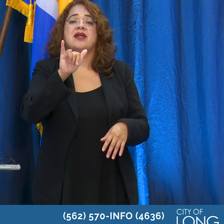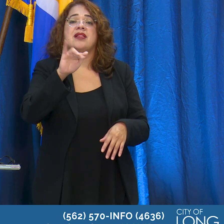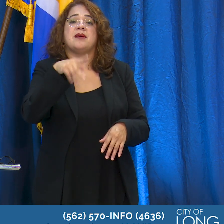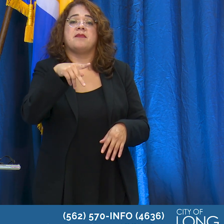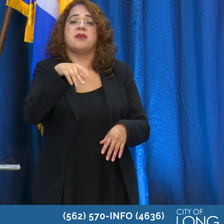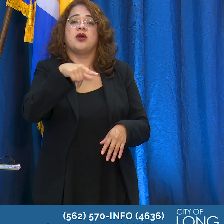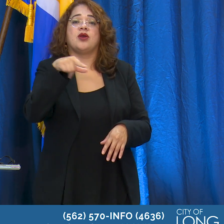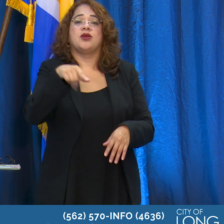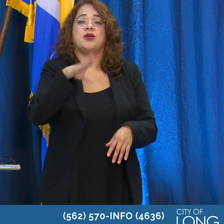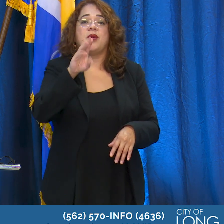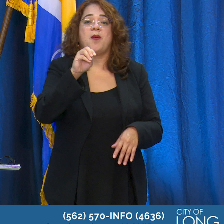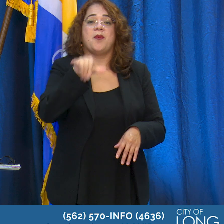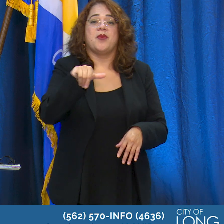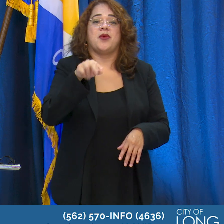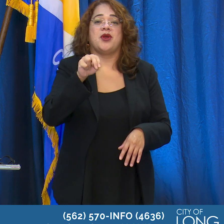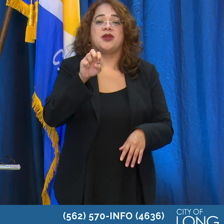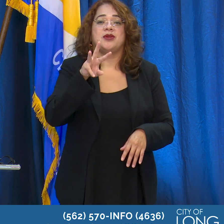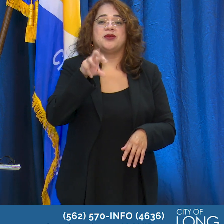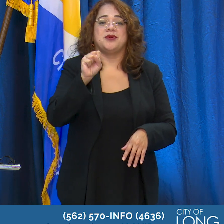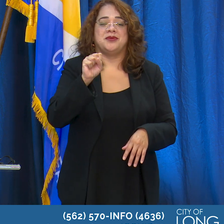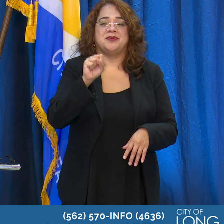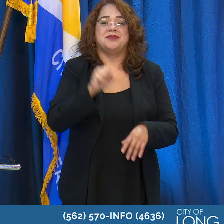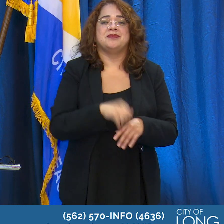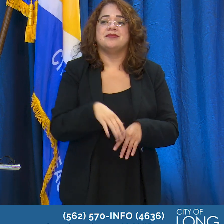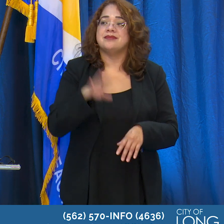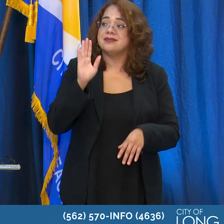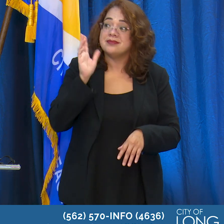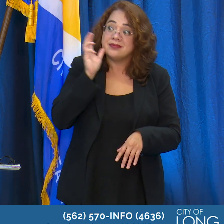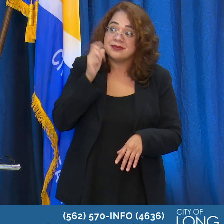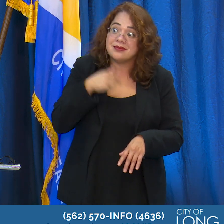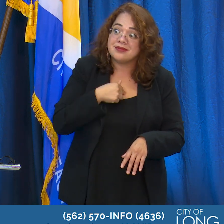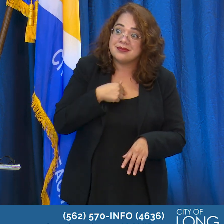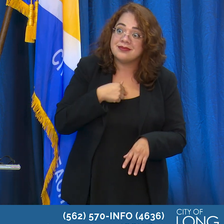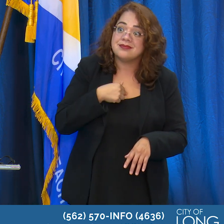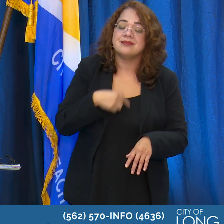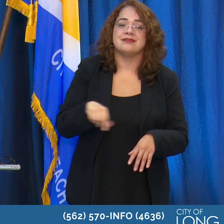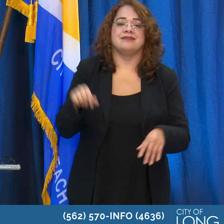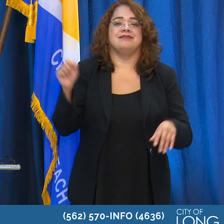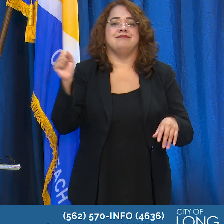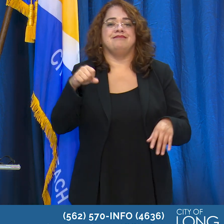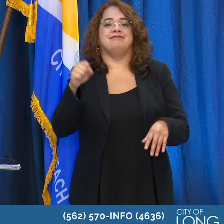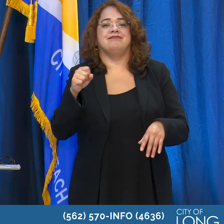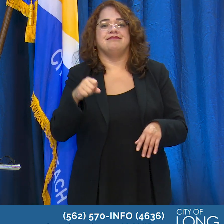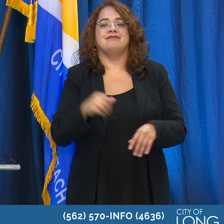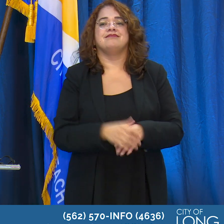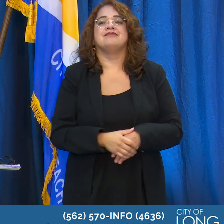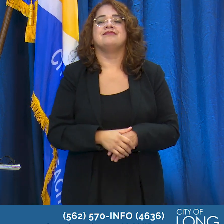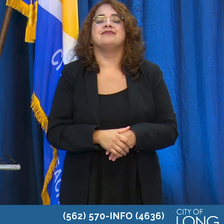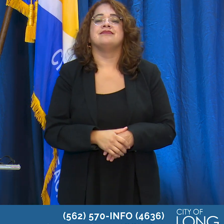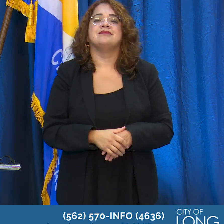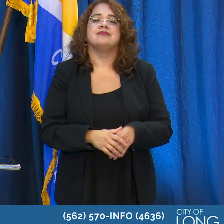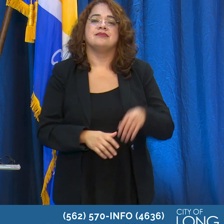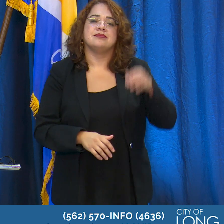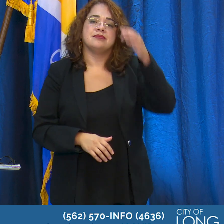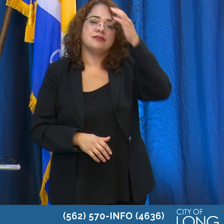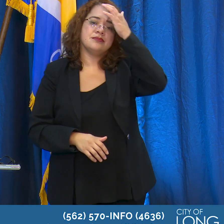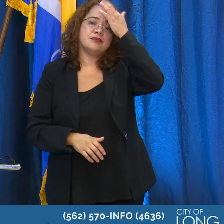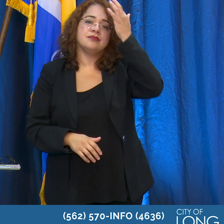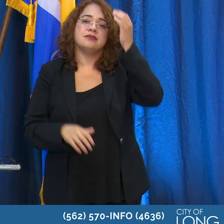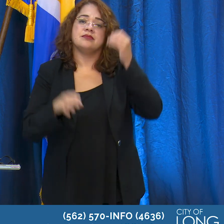Hi can you hear me? Yes. Hi is the mayor taking questions?